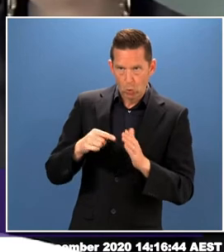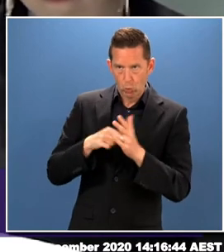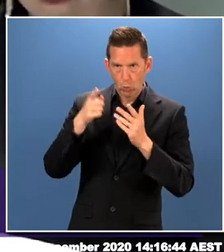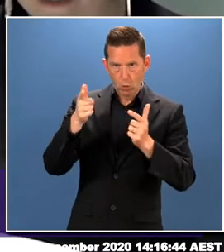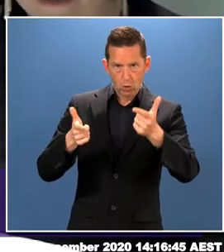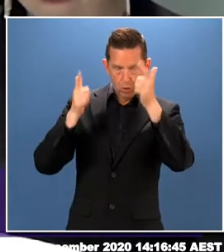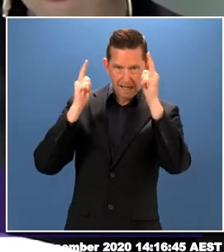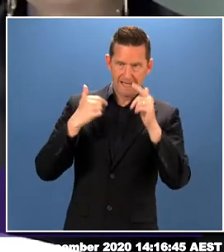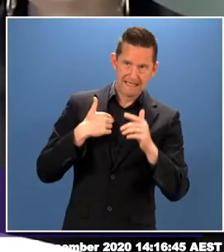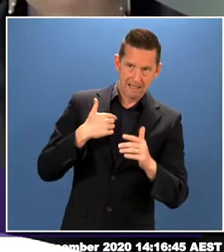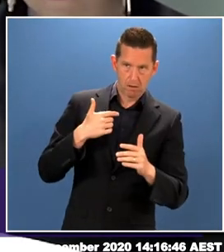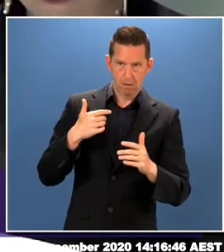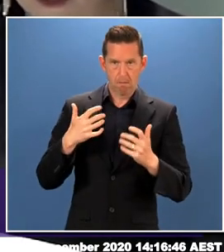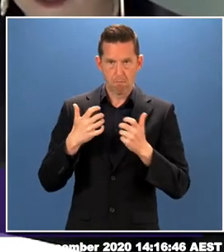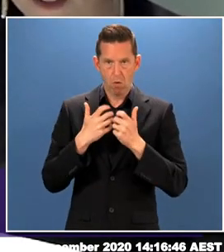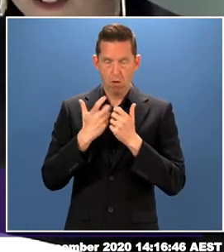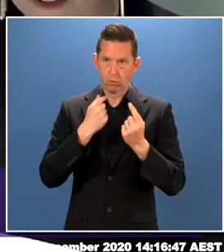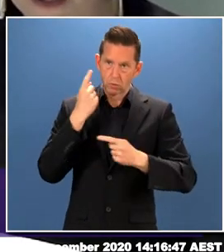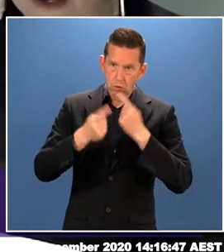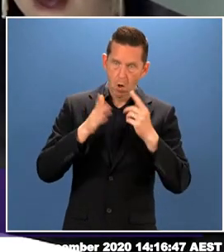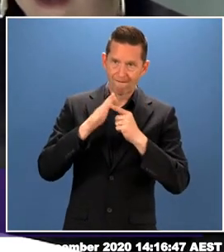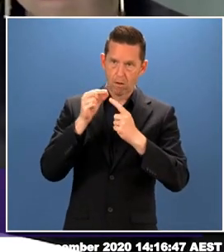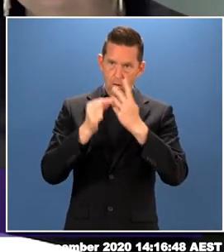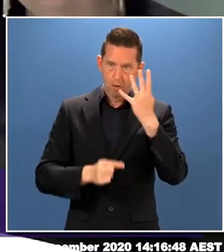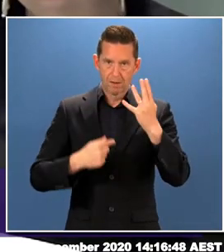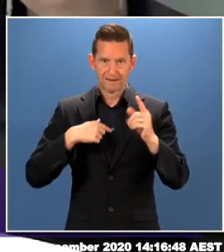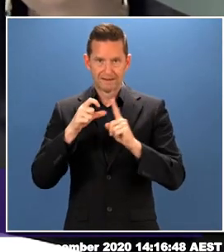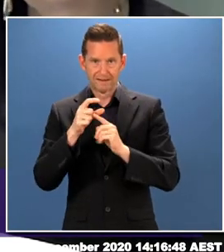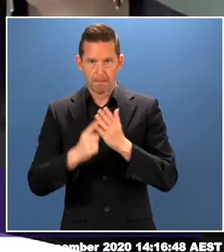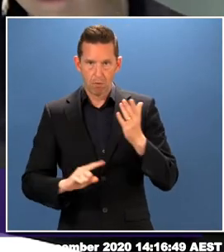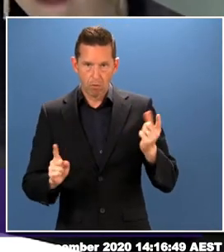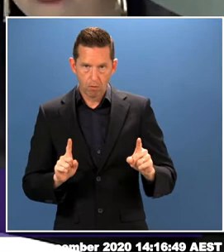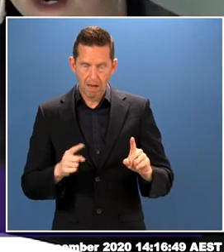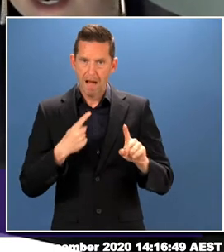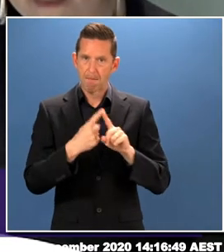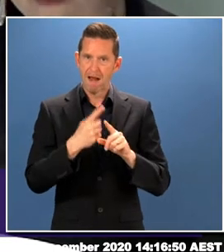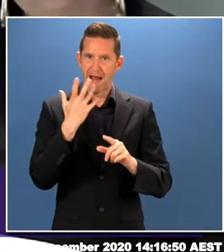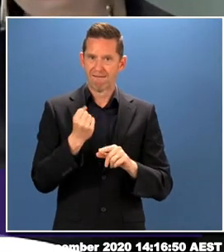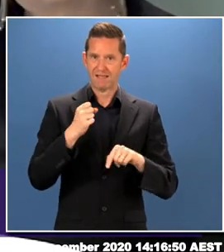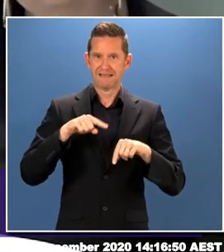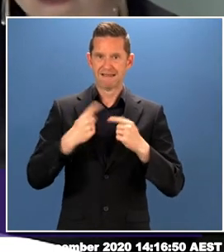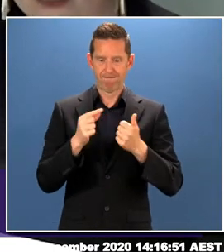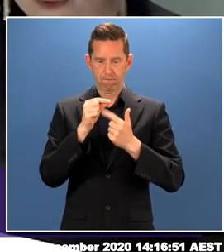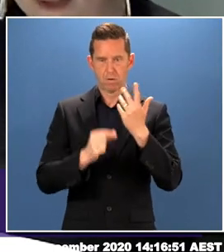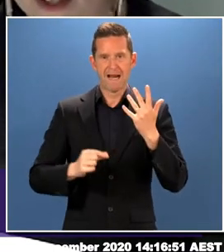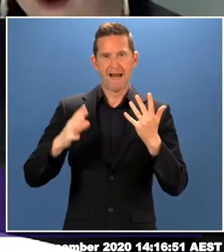potentially disclose if they choose to, and there are different needs that might need to be met in an employment